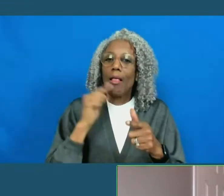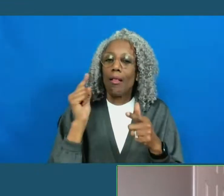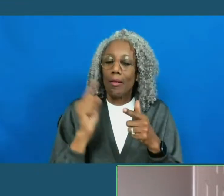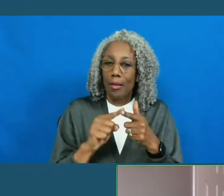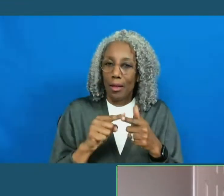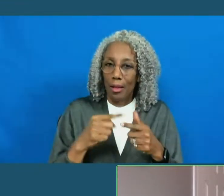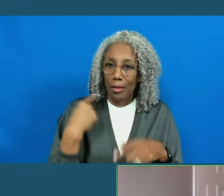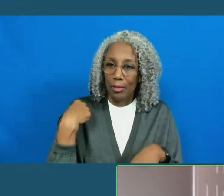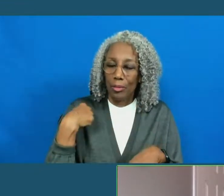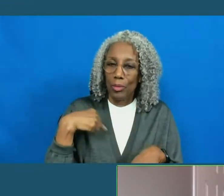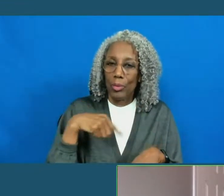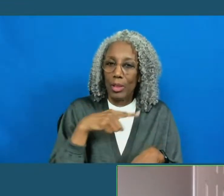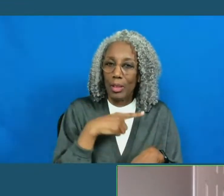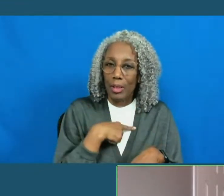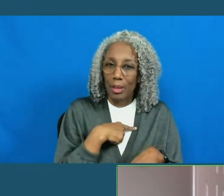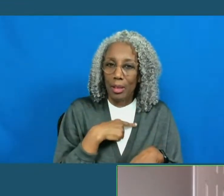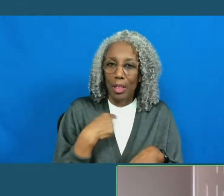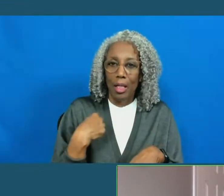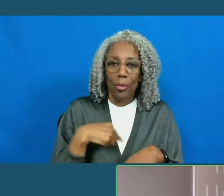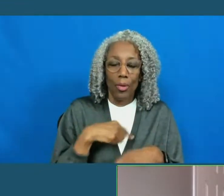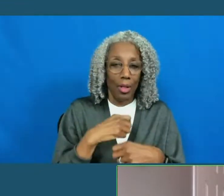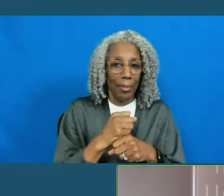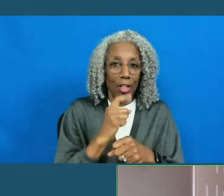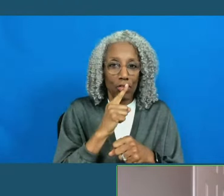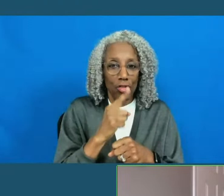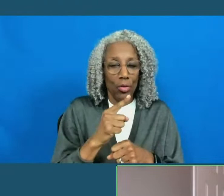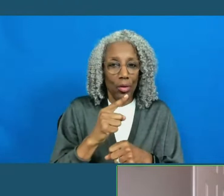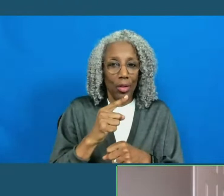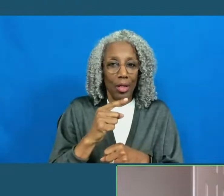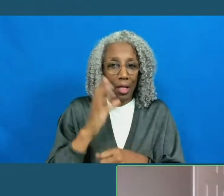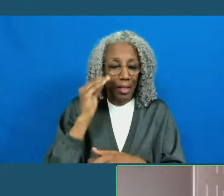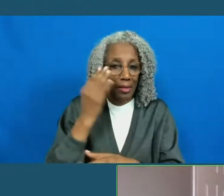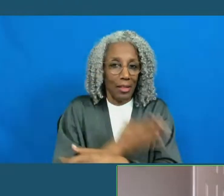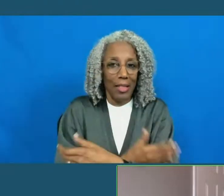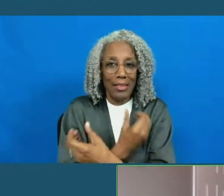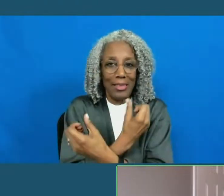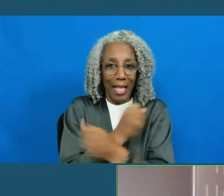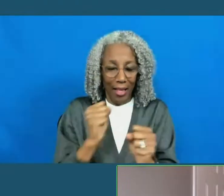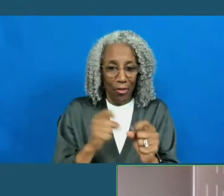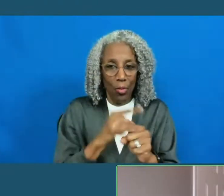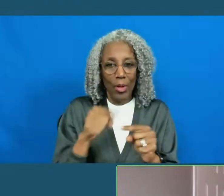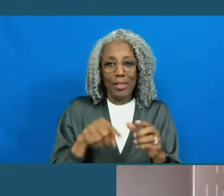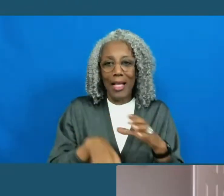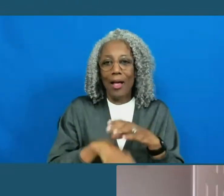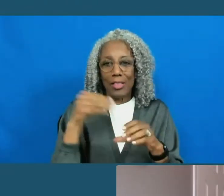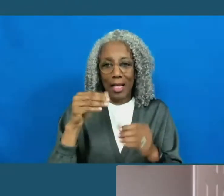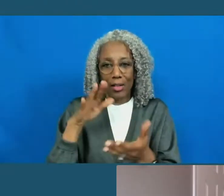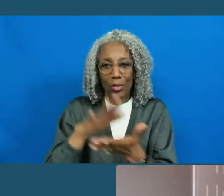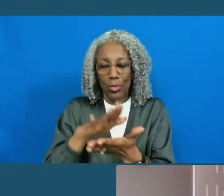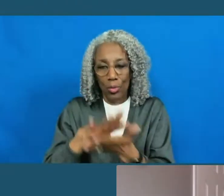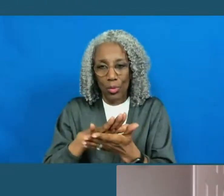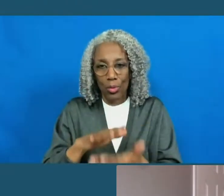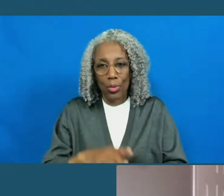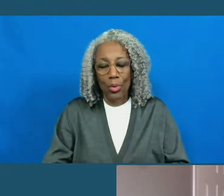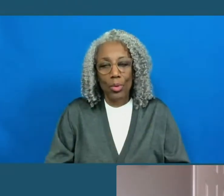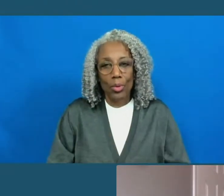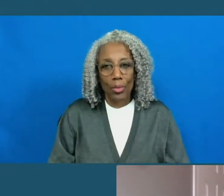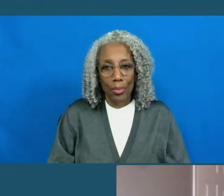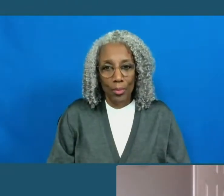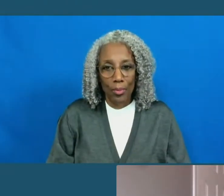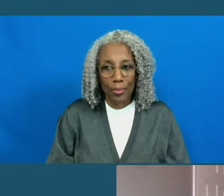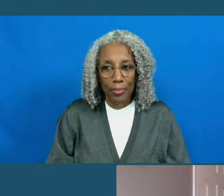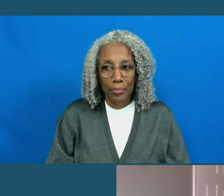we, um. We ensured that he was